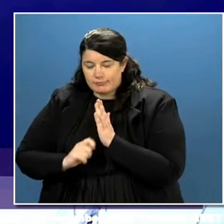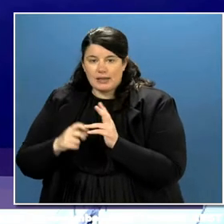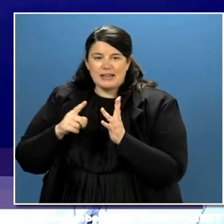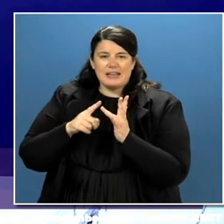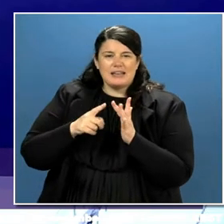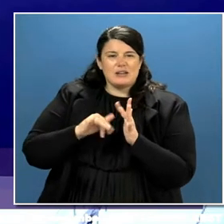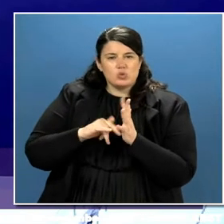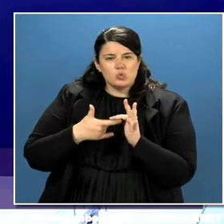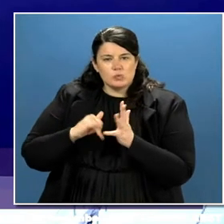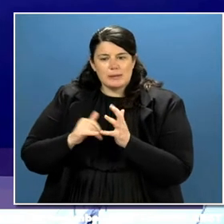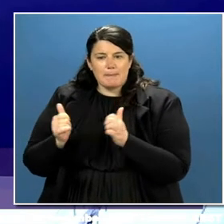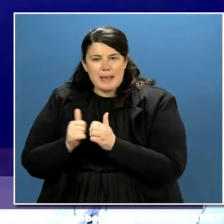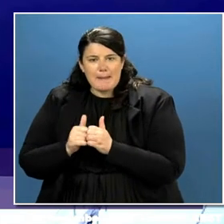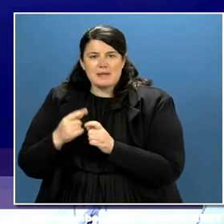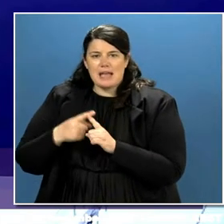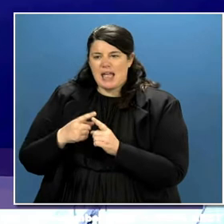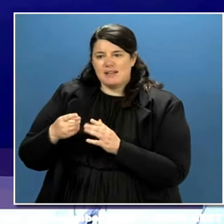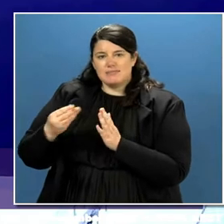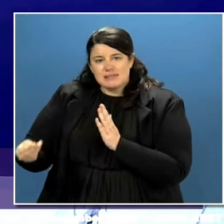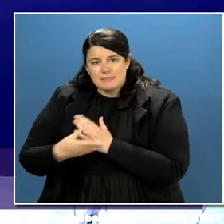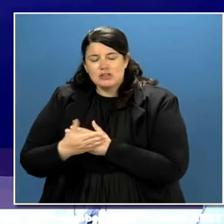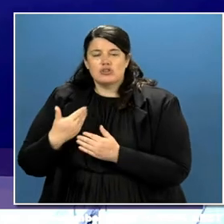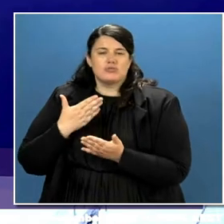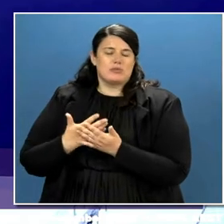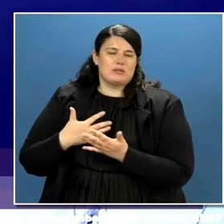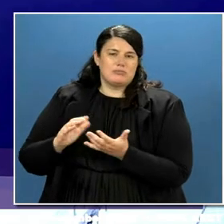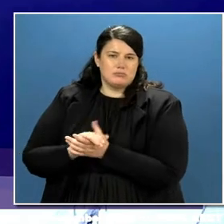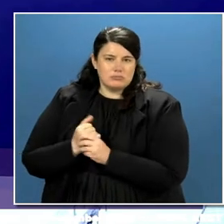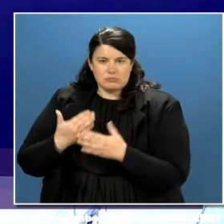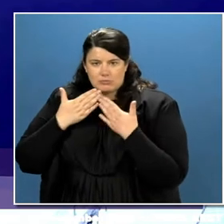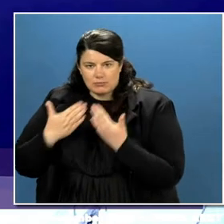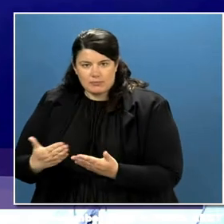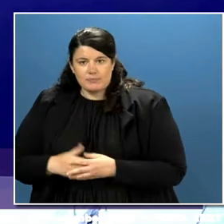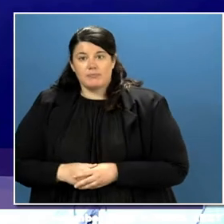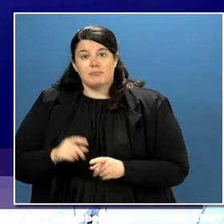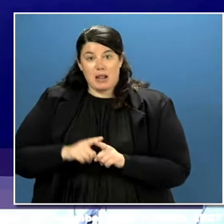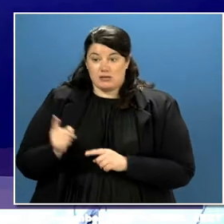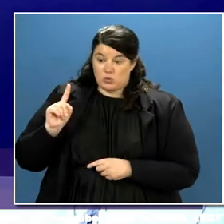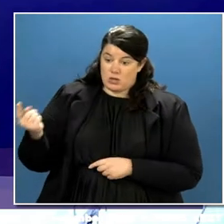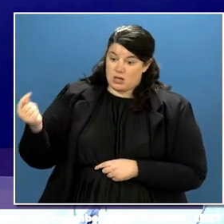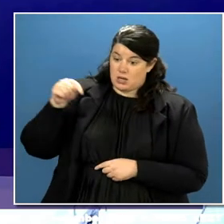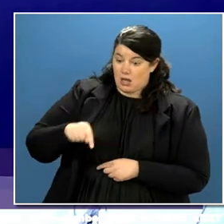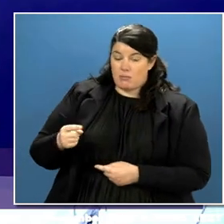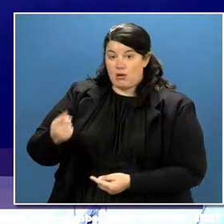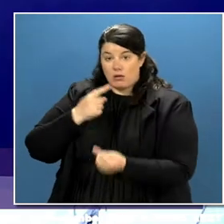forms of engagement with the Royal Commission. It has been invaluable, as has your evidence today, the documentation you've